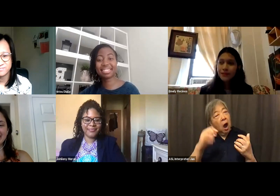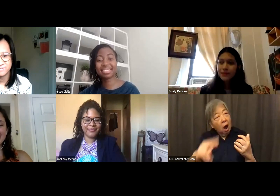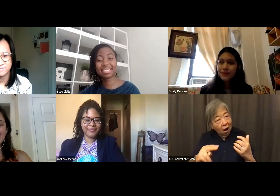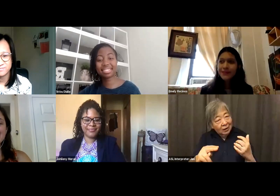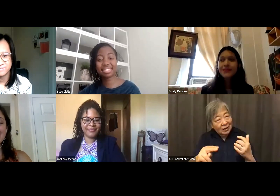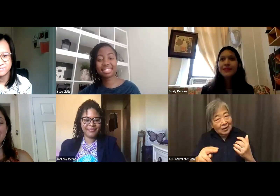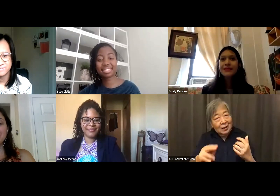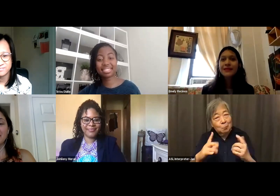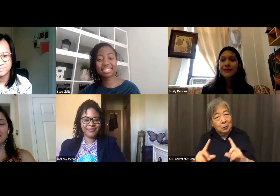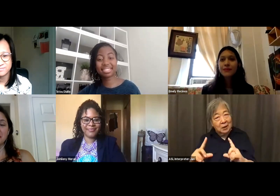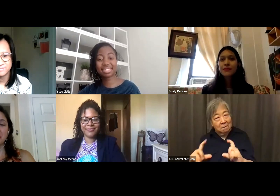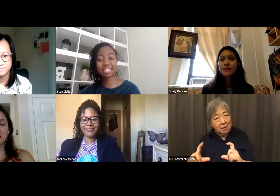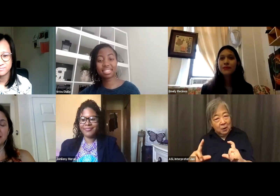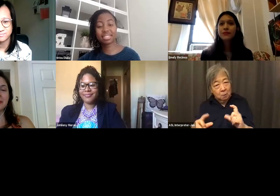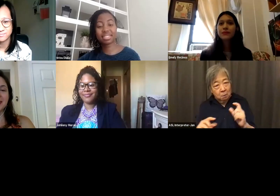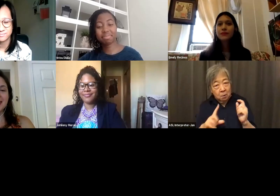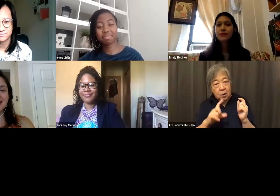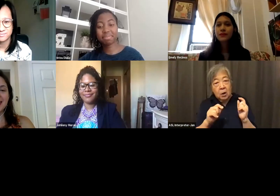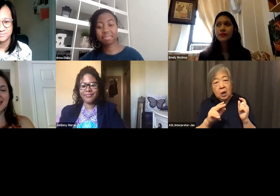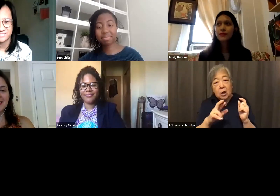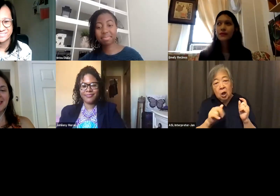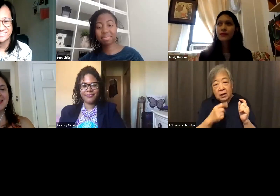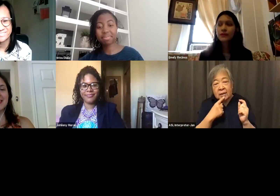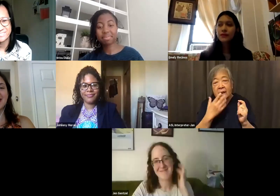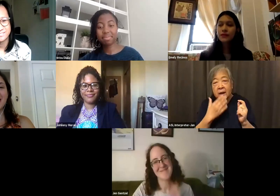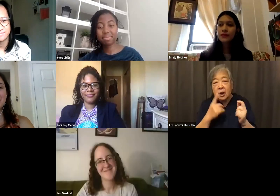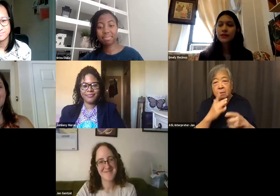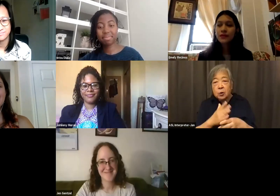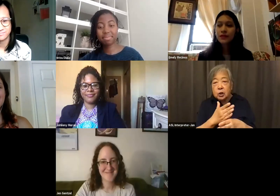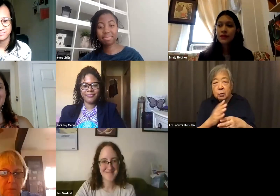Laura says thank you all for sharing and reflecting today so this is your opportunity to turn